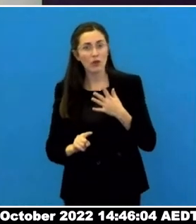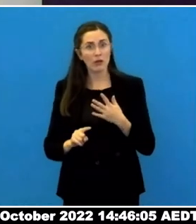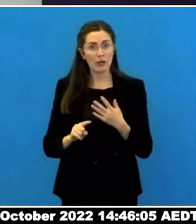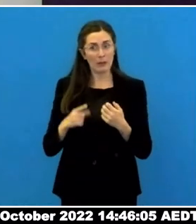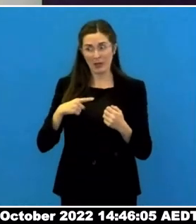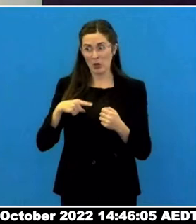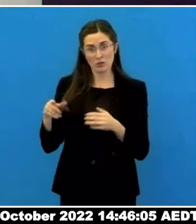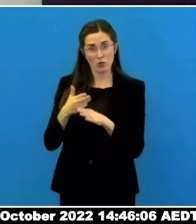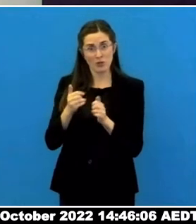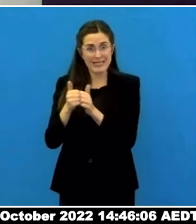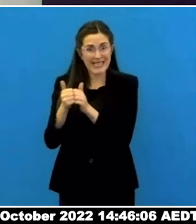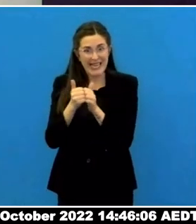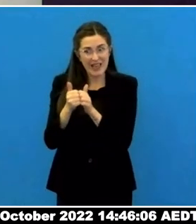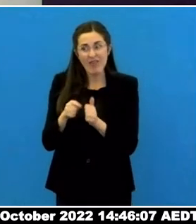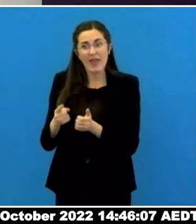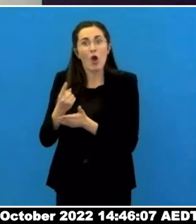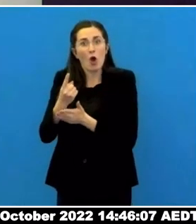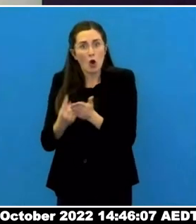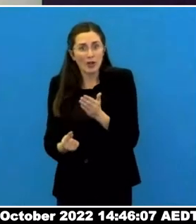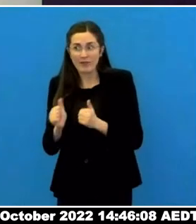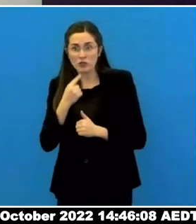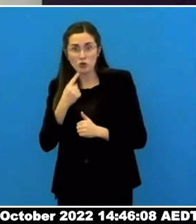is what that service provider could give you?